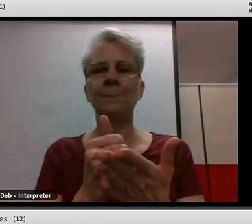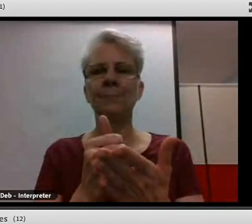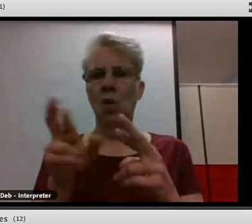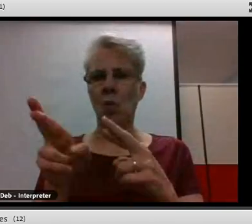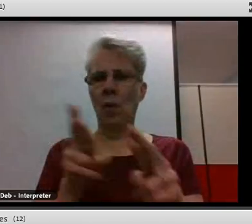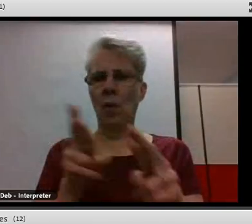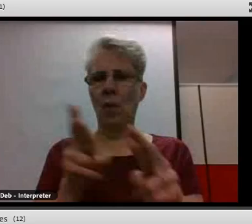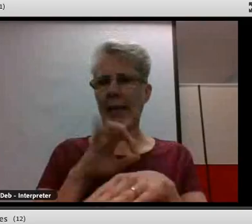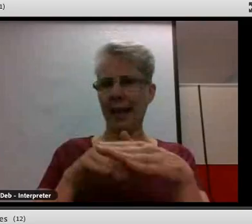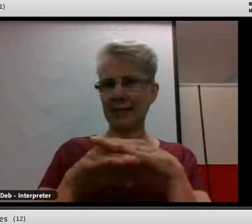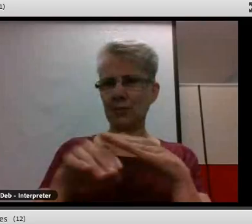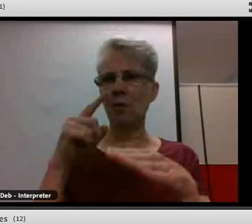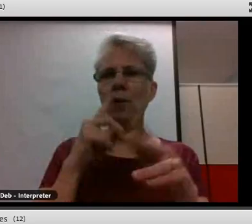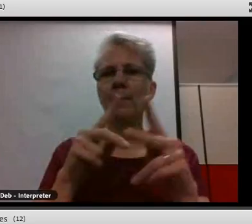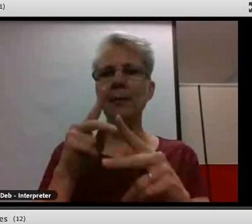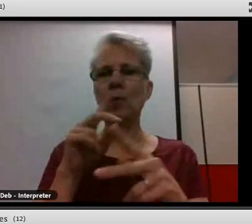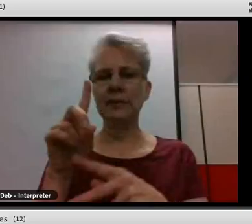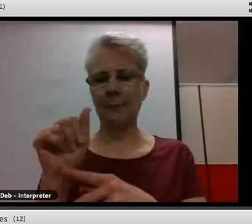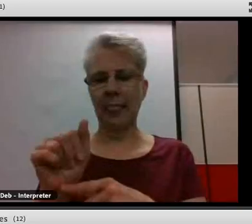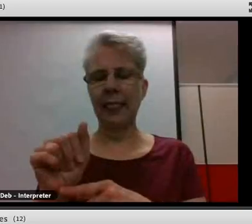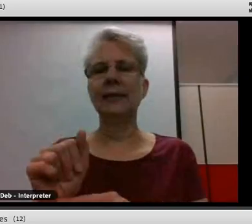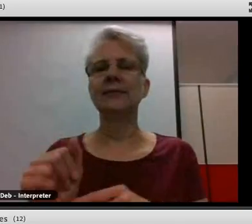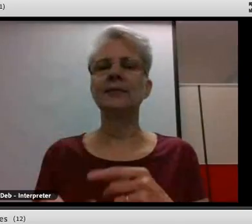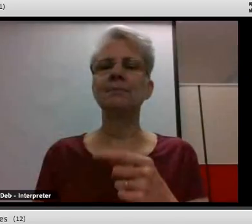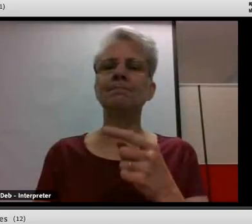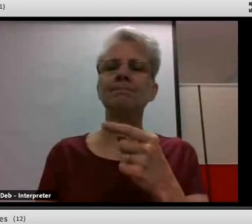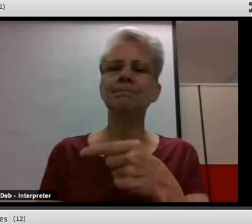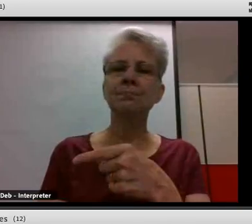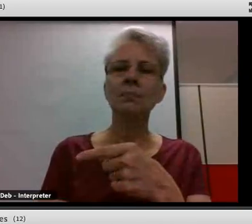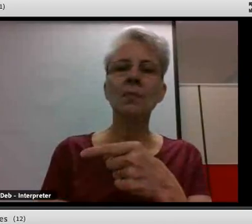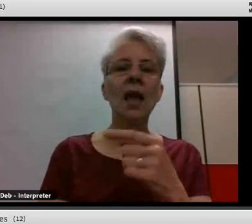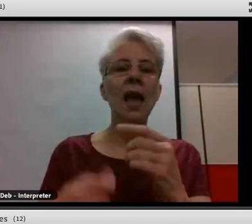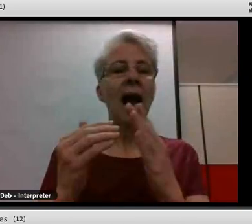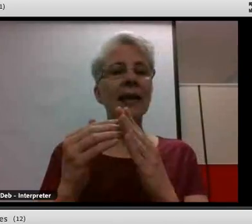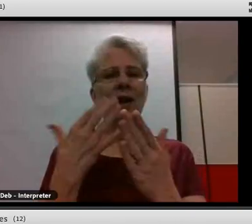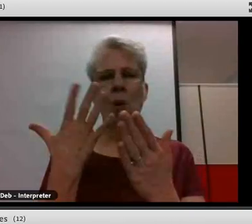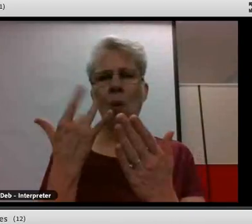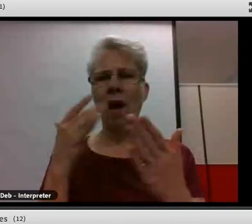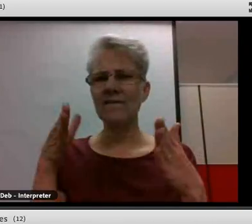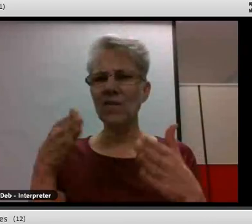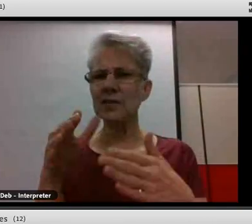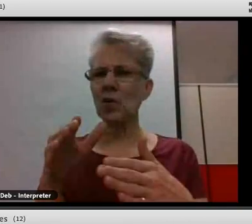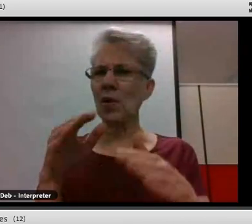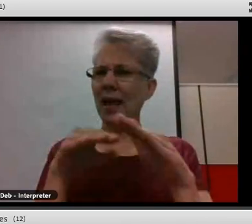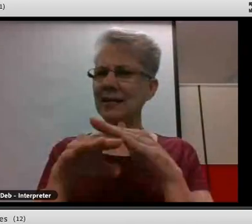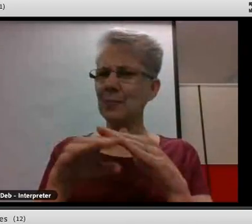are inevitably going to help your website or your library technology become even more usable to everybody,